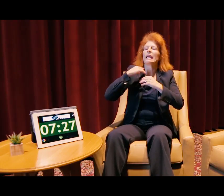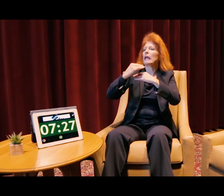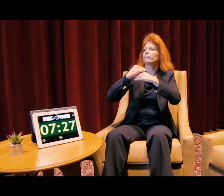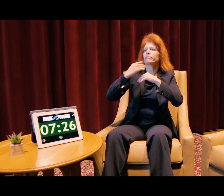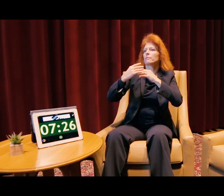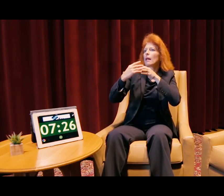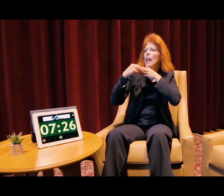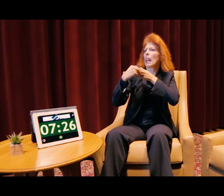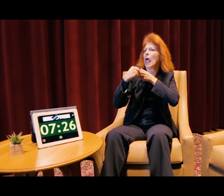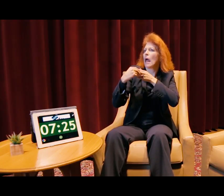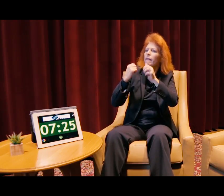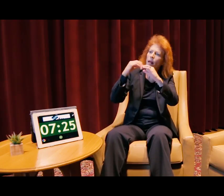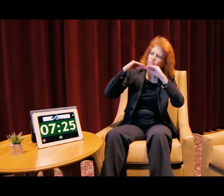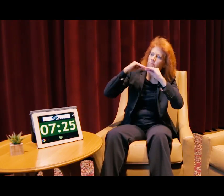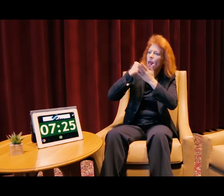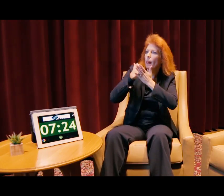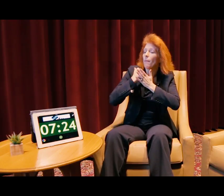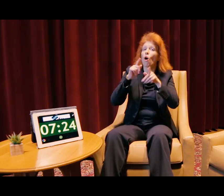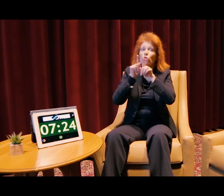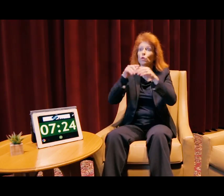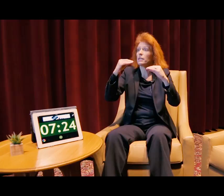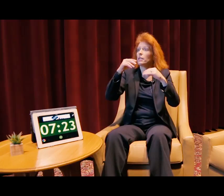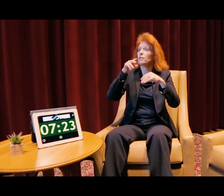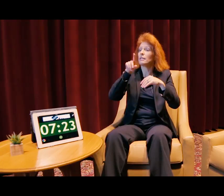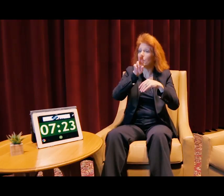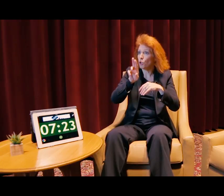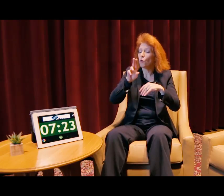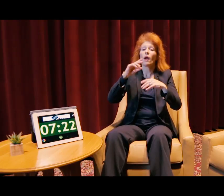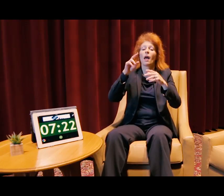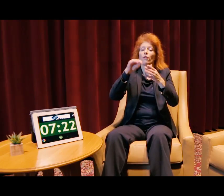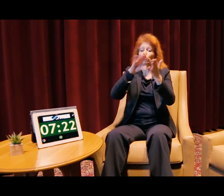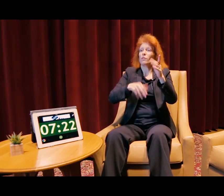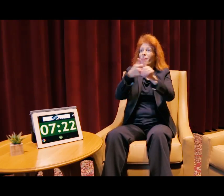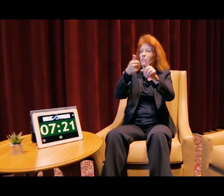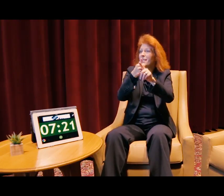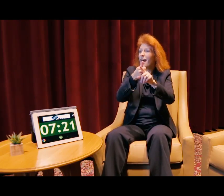And then I teach at the University of Denver, and the students that I teach in their learning quest